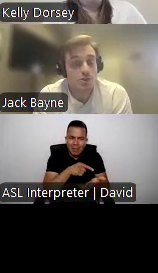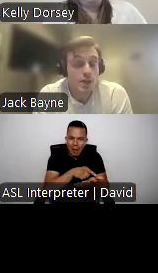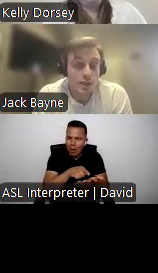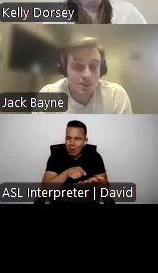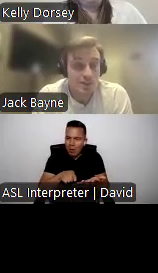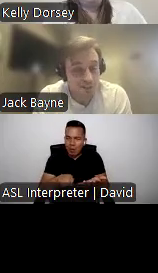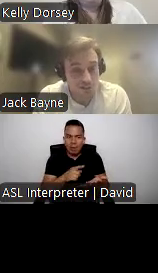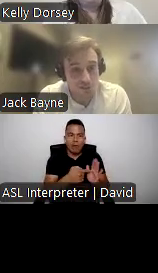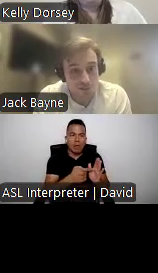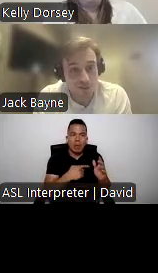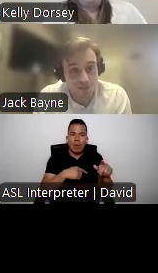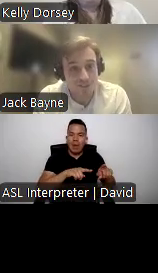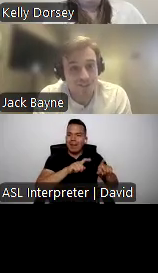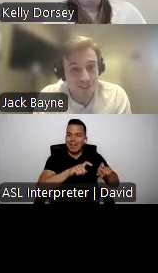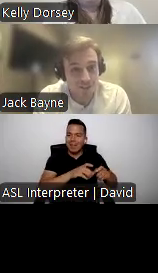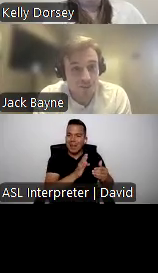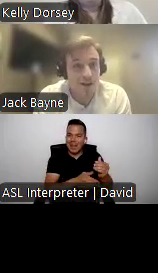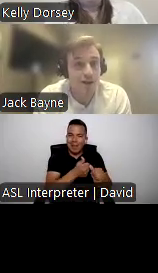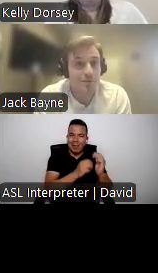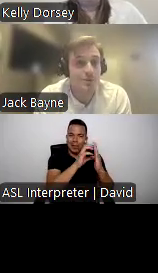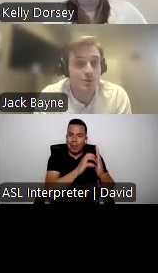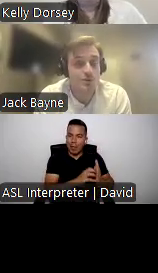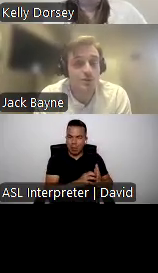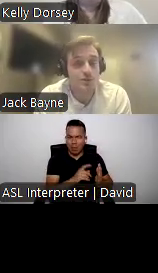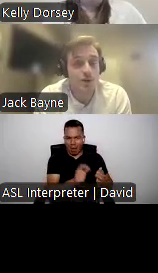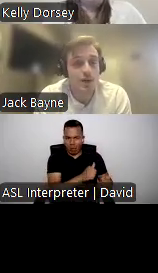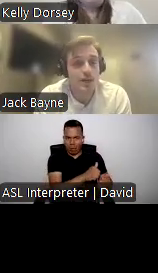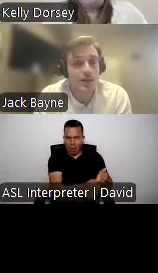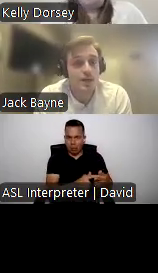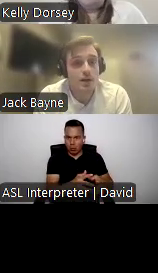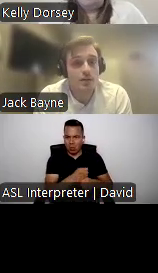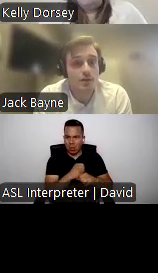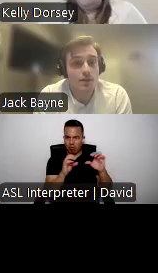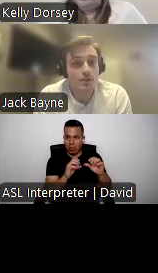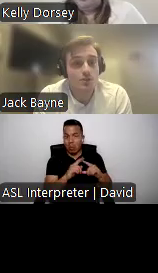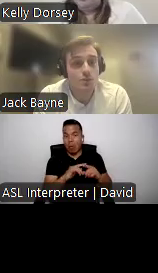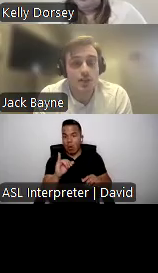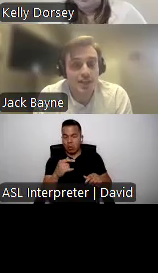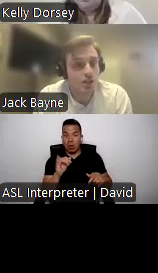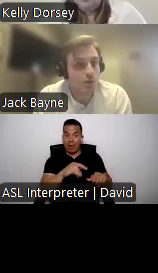which they needed to do to earn the credential, but it was also a good way for us to gauge kind